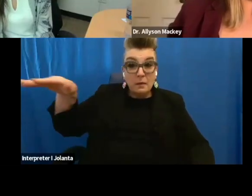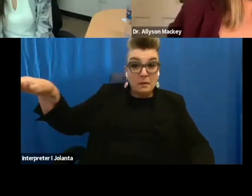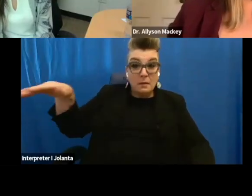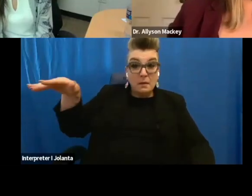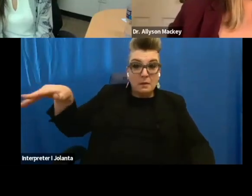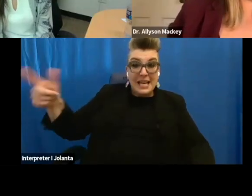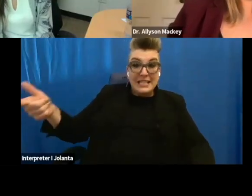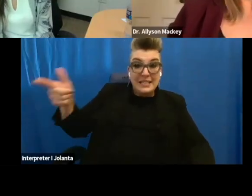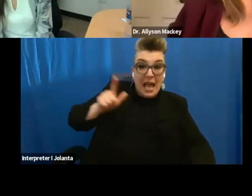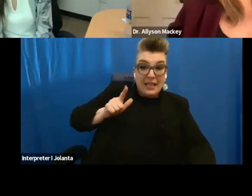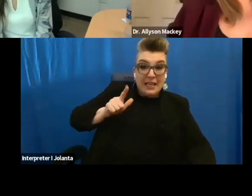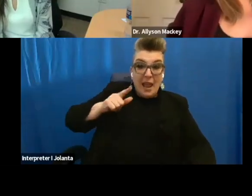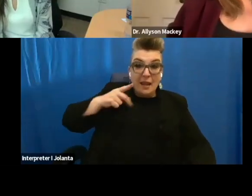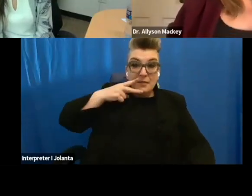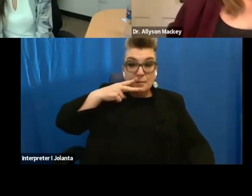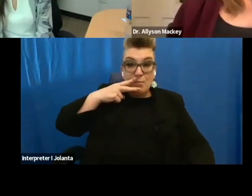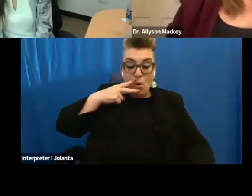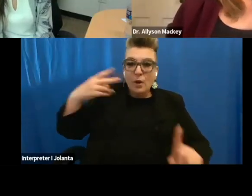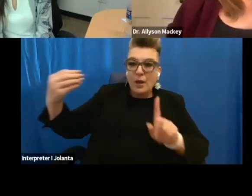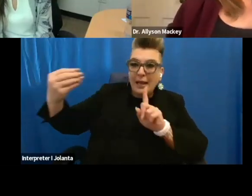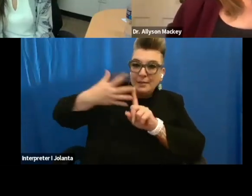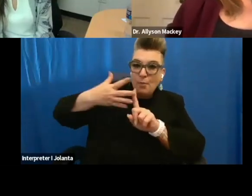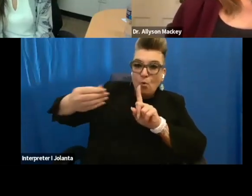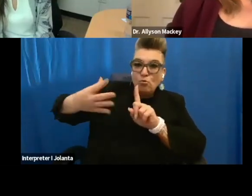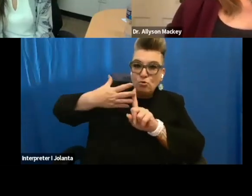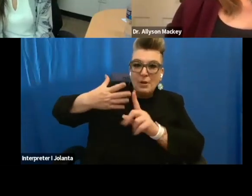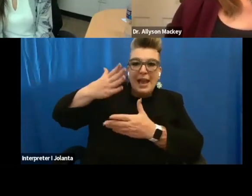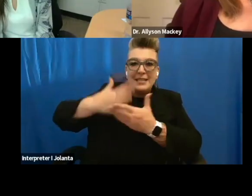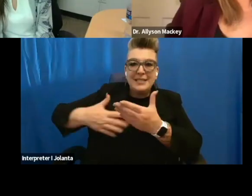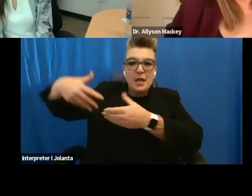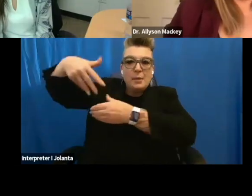um and some sort of some pollutants need to learn more about cadmium this is very